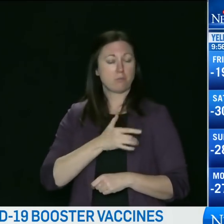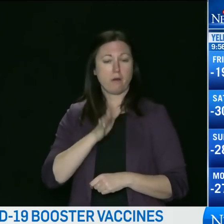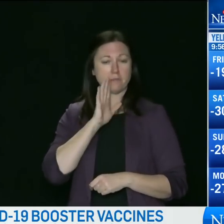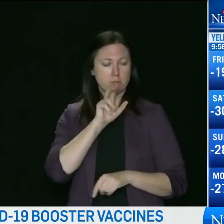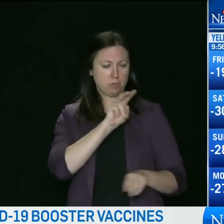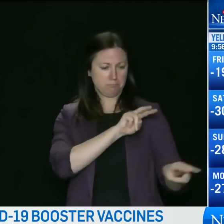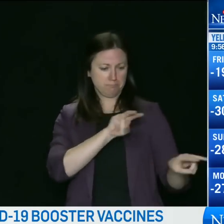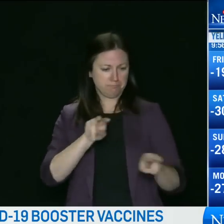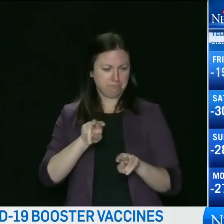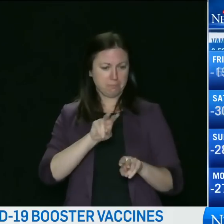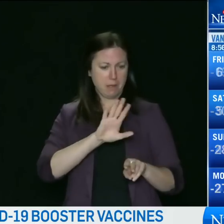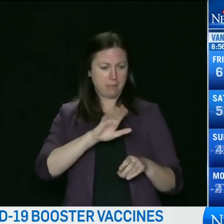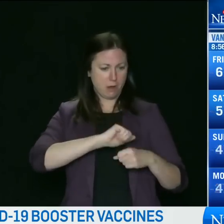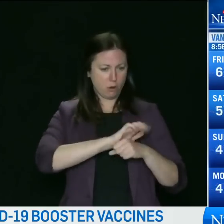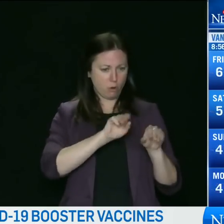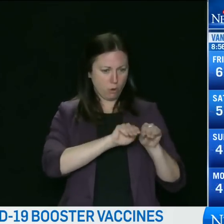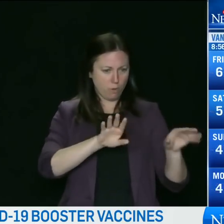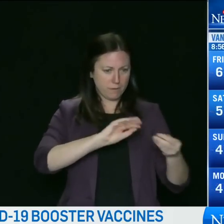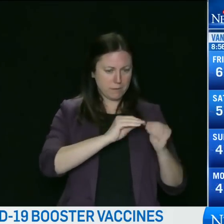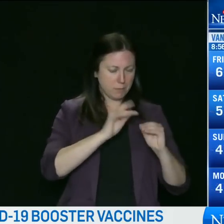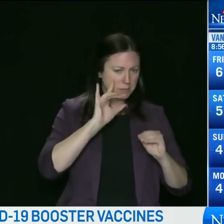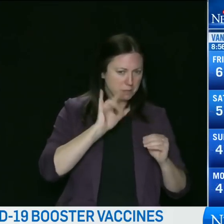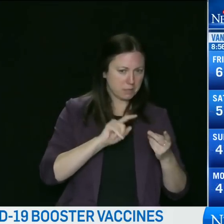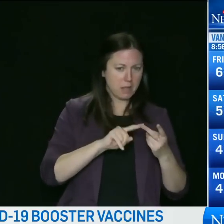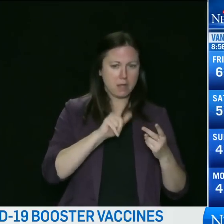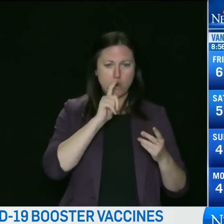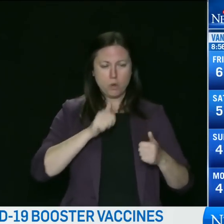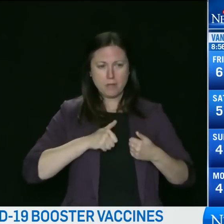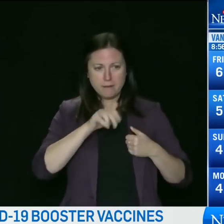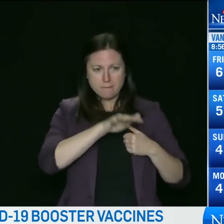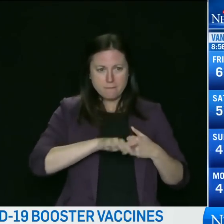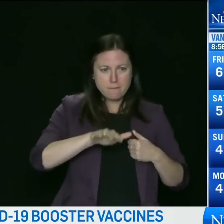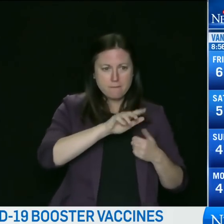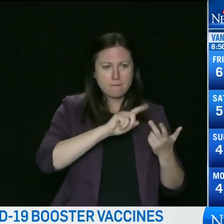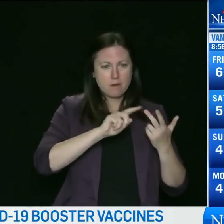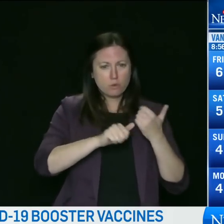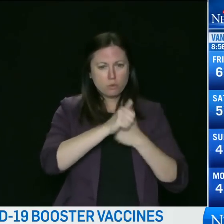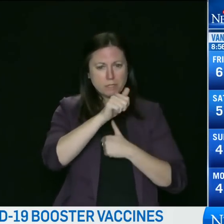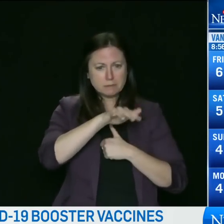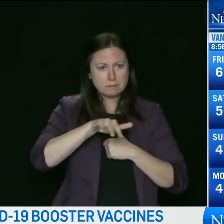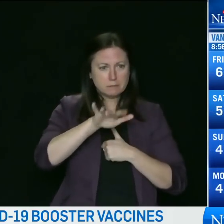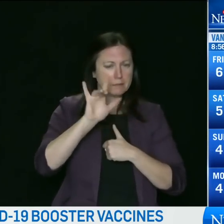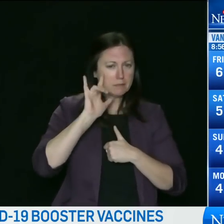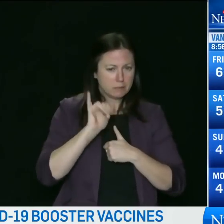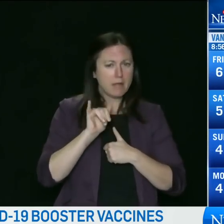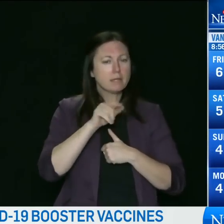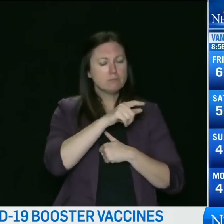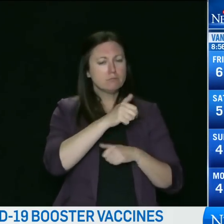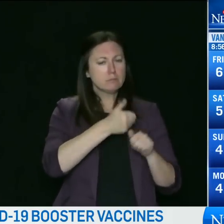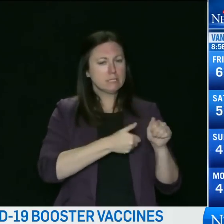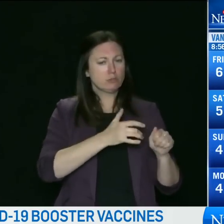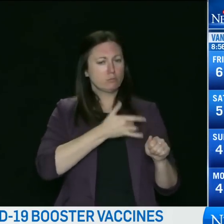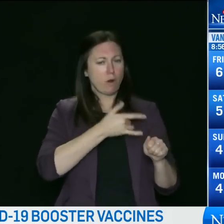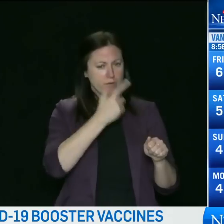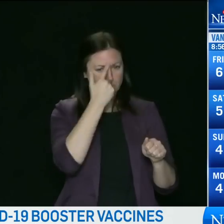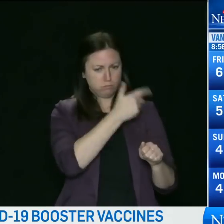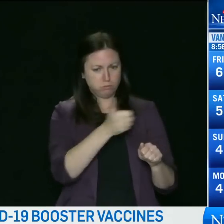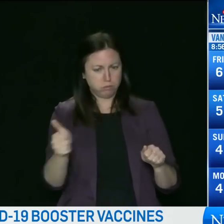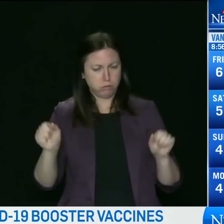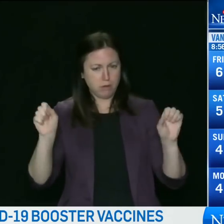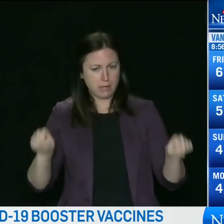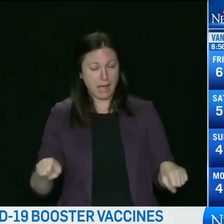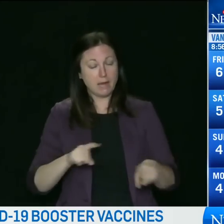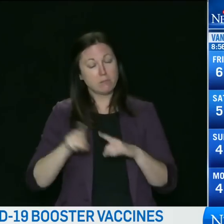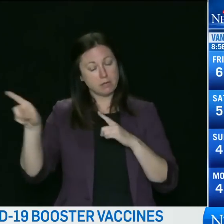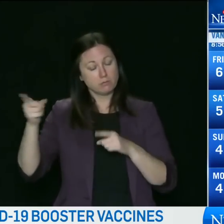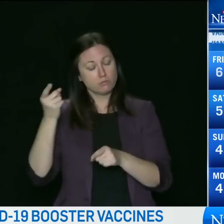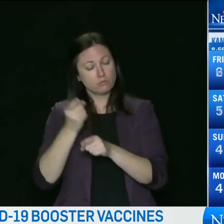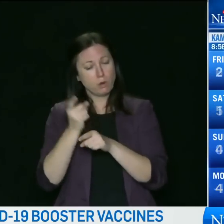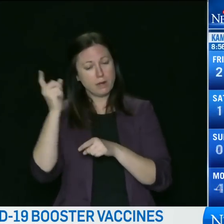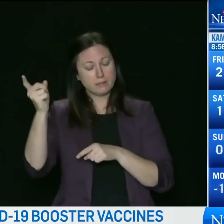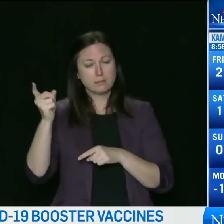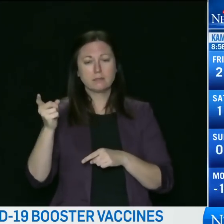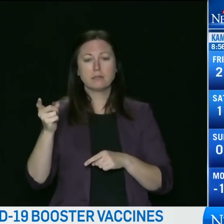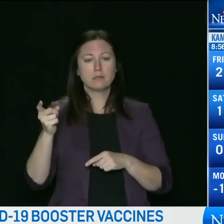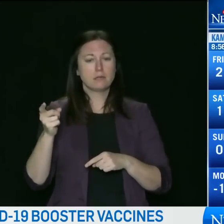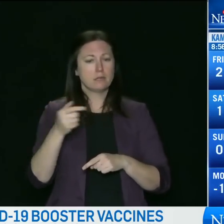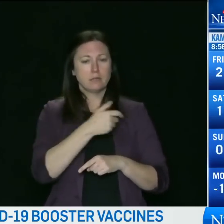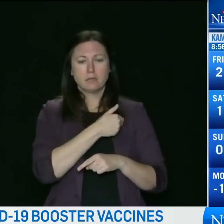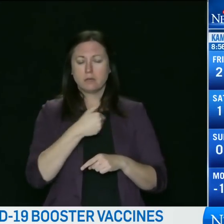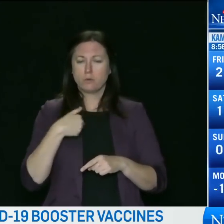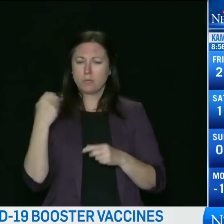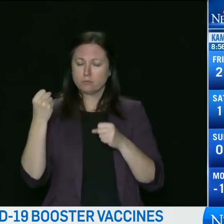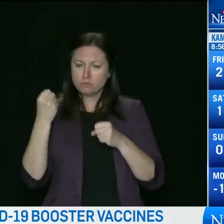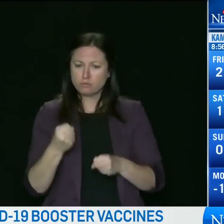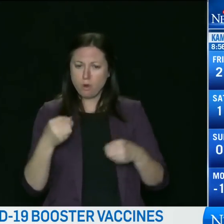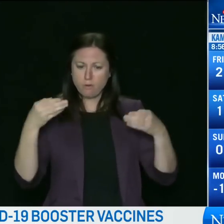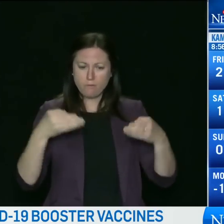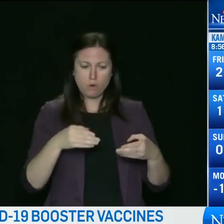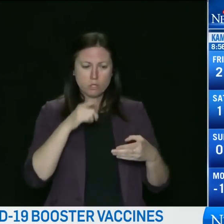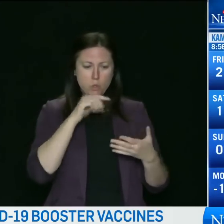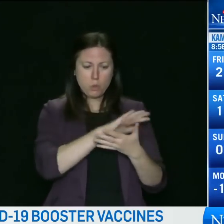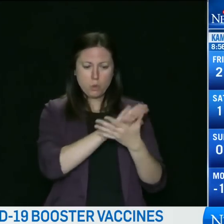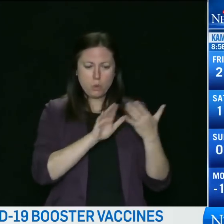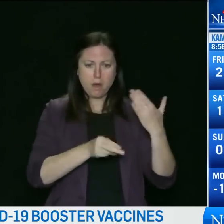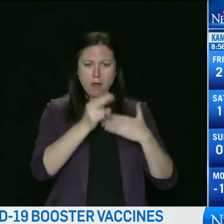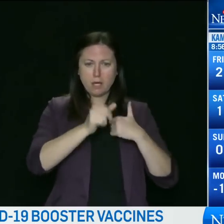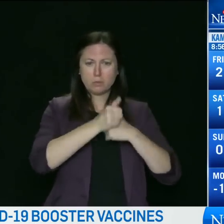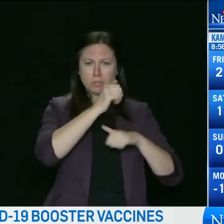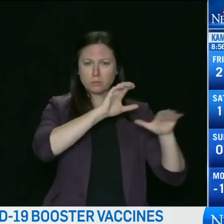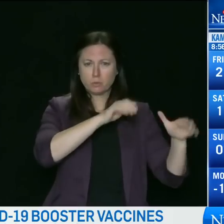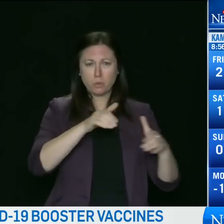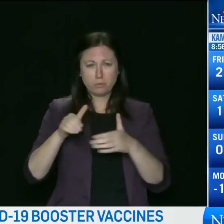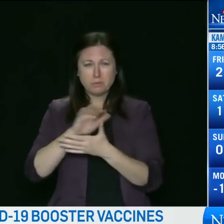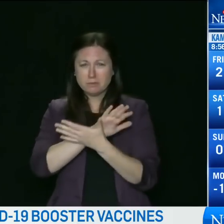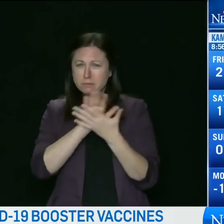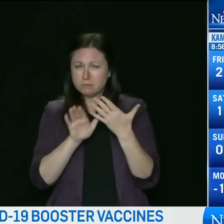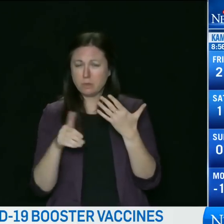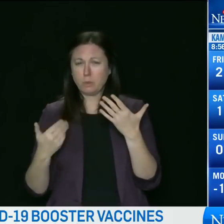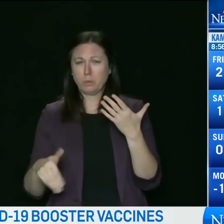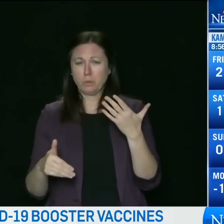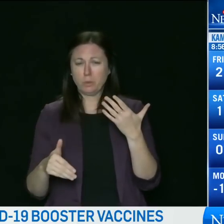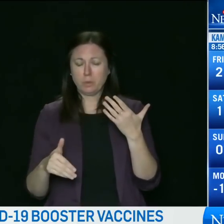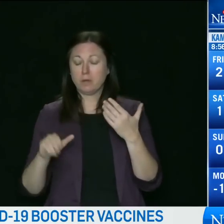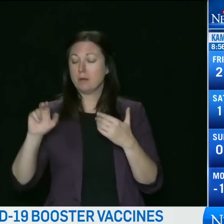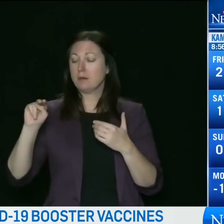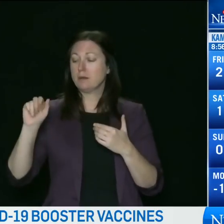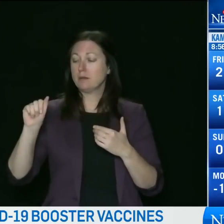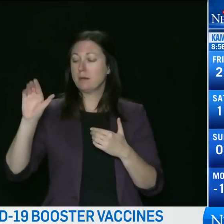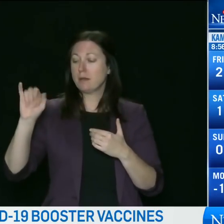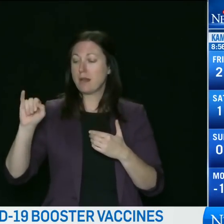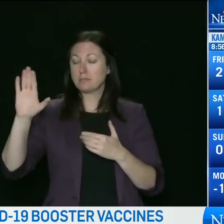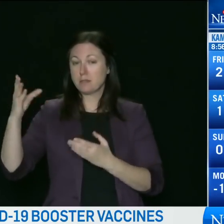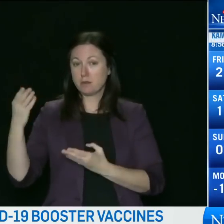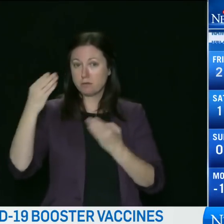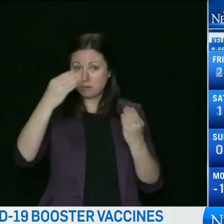CORRECT?